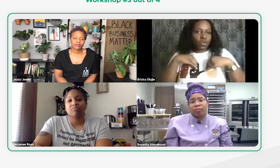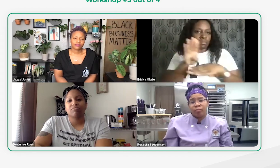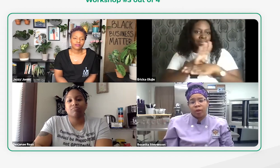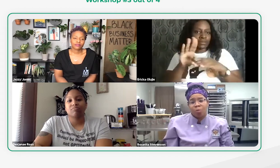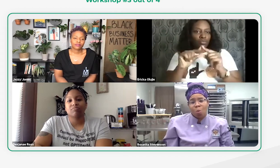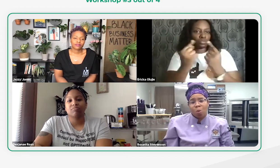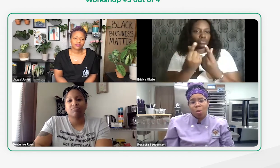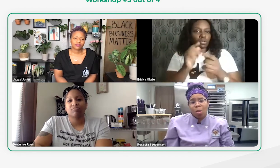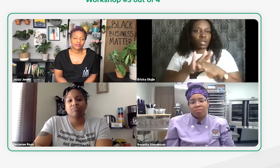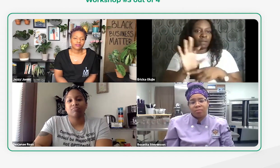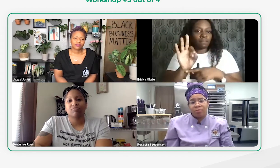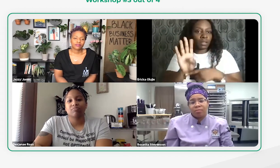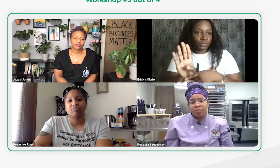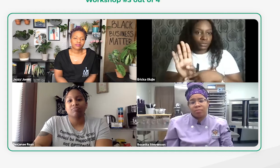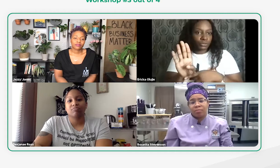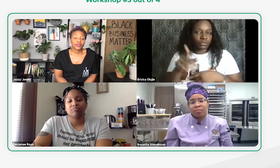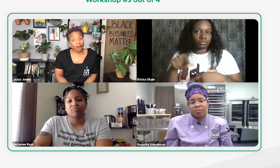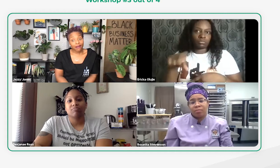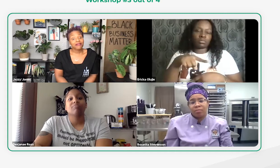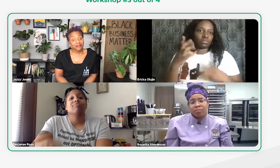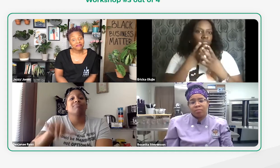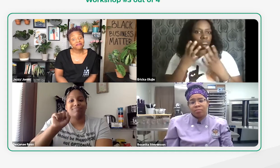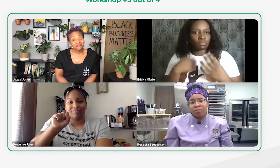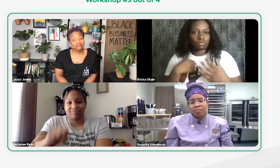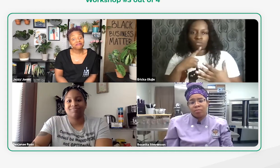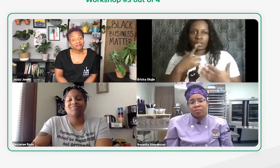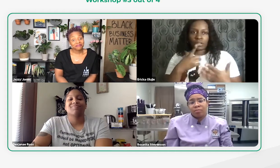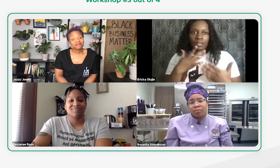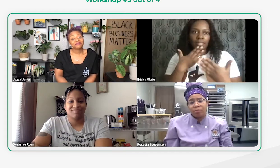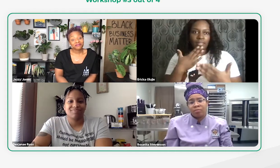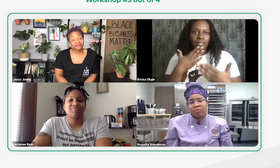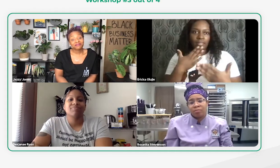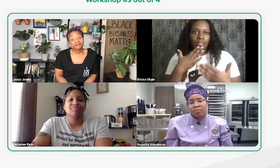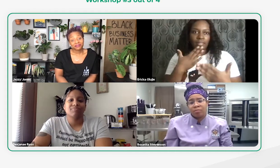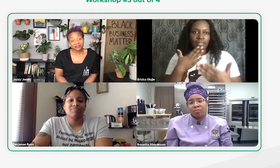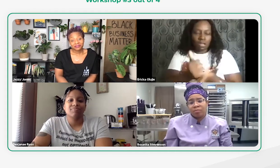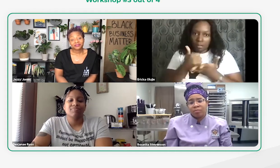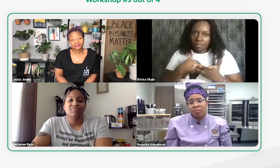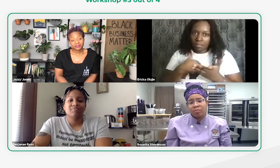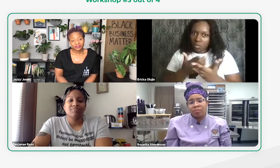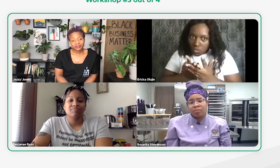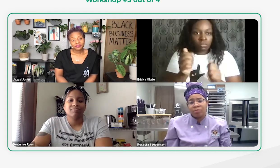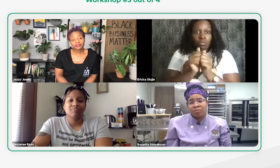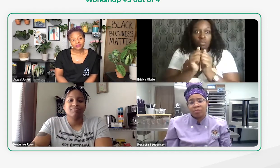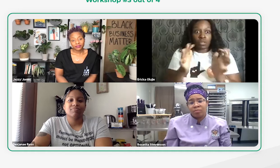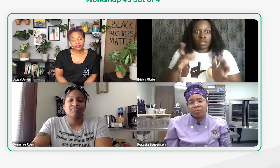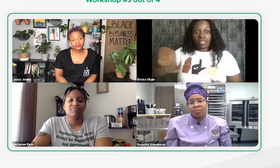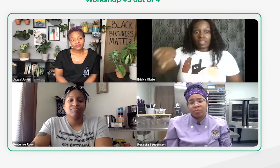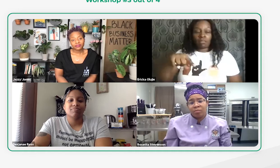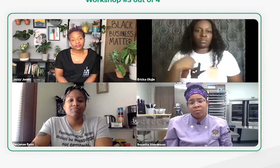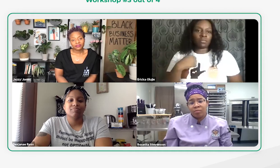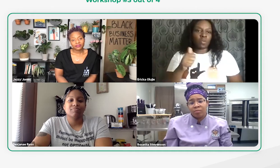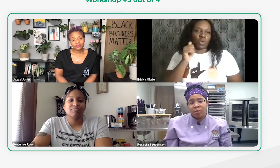for the small group of black deaf open businesses on Facebook pickup thankful for those businesses